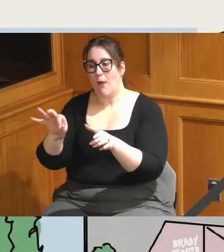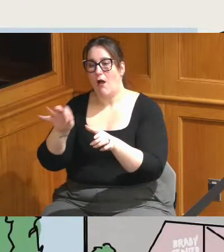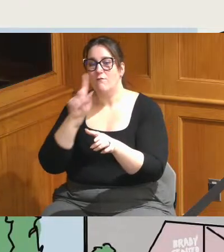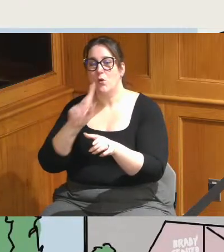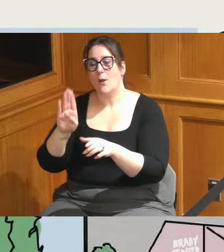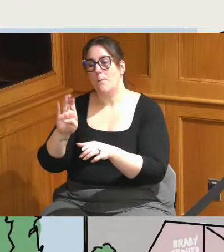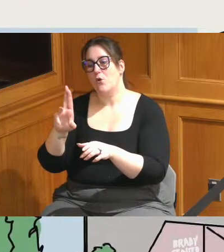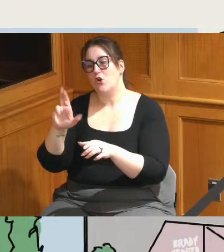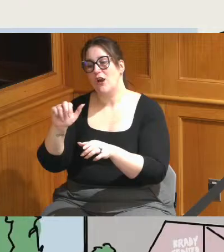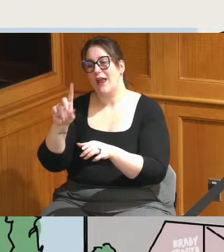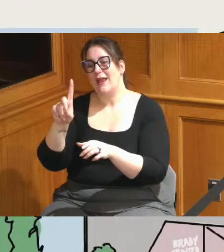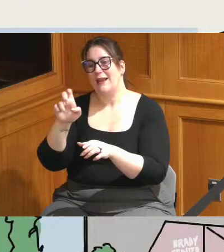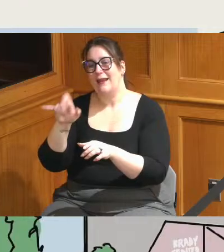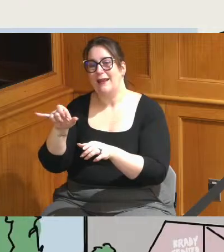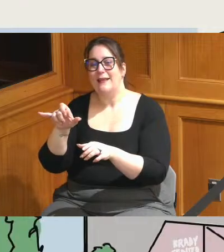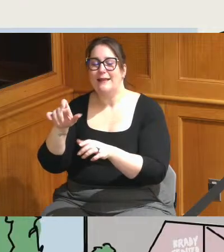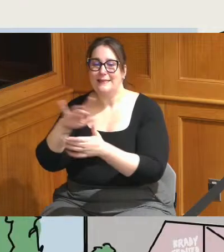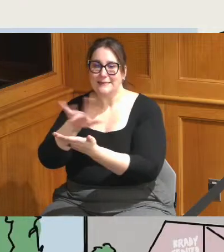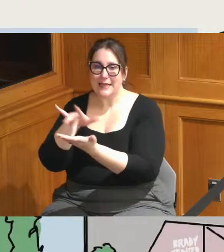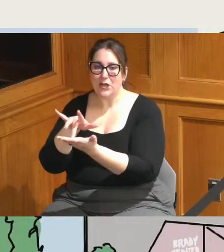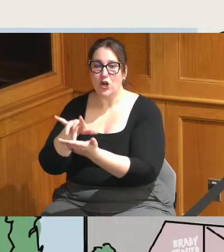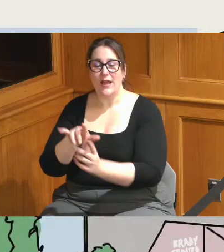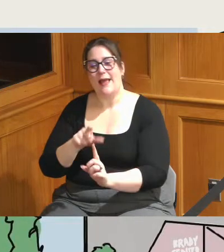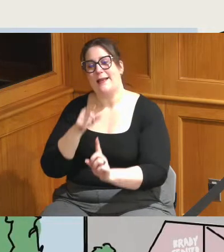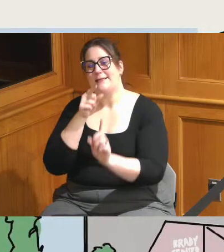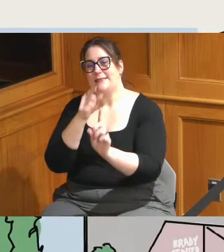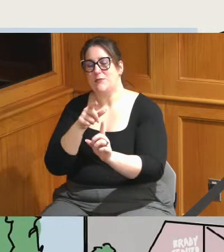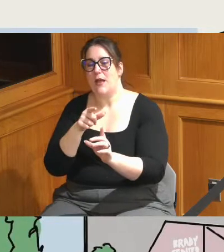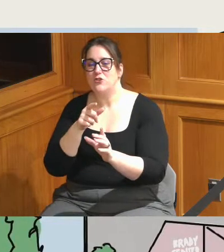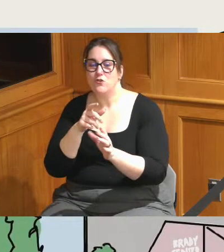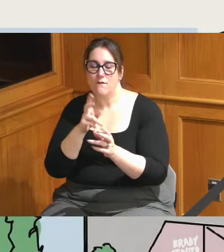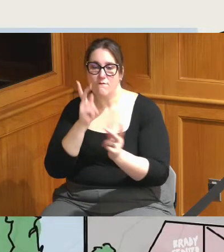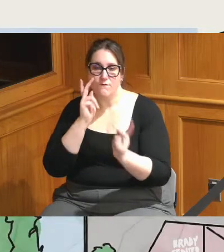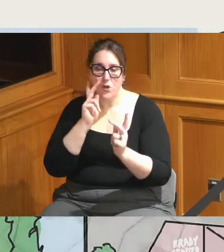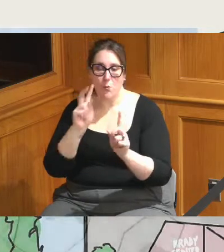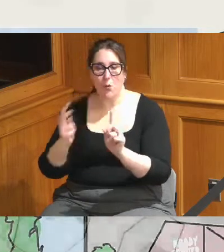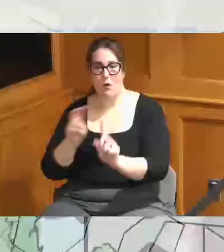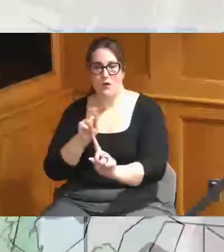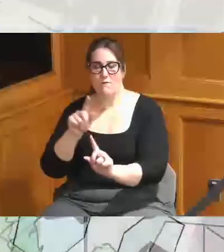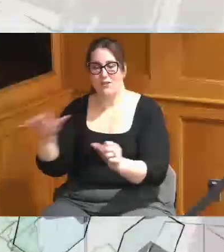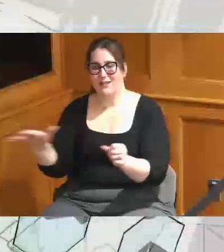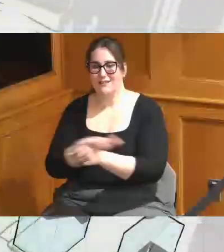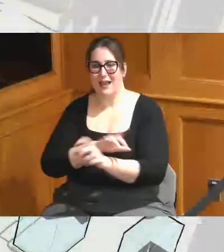space at one of the more special viewpoints and vantage points of the entire district. In this